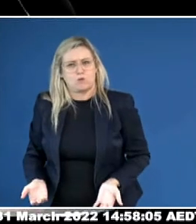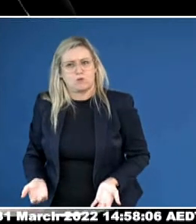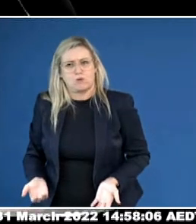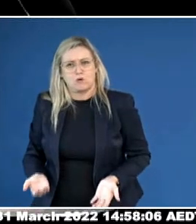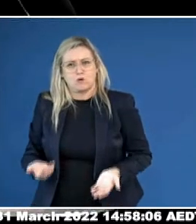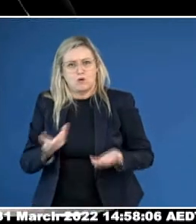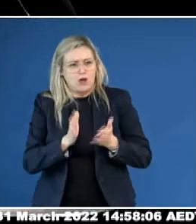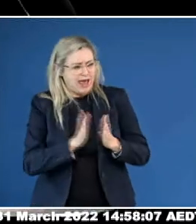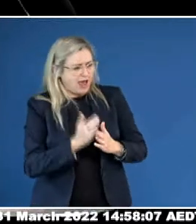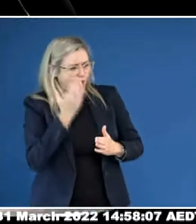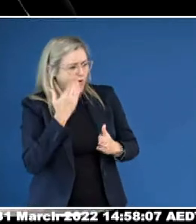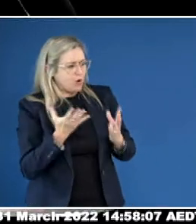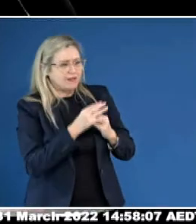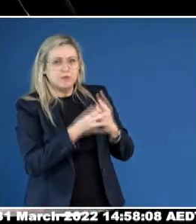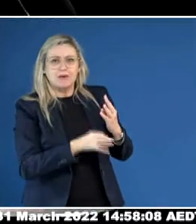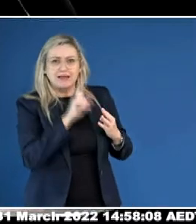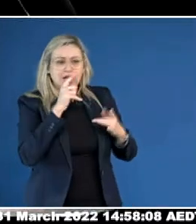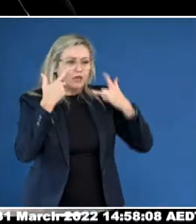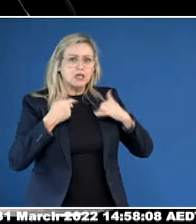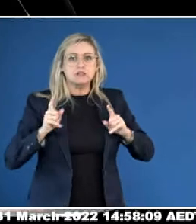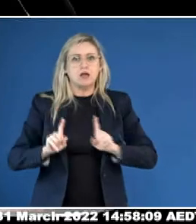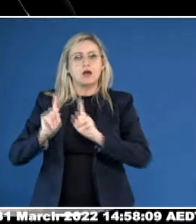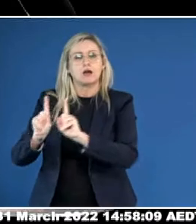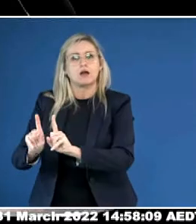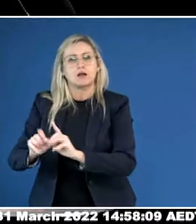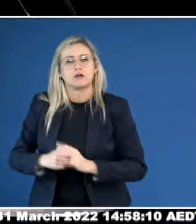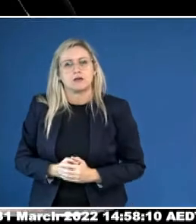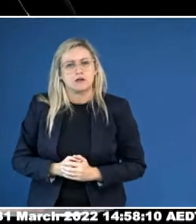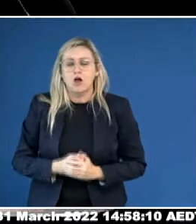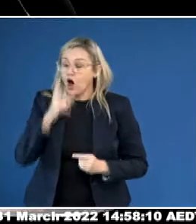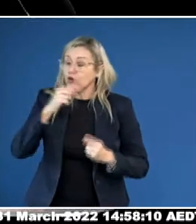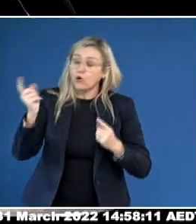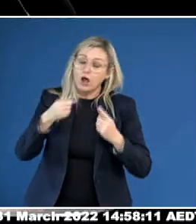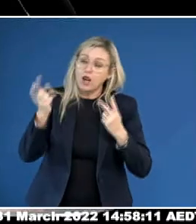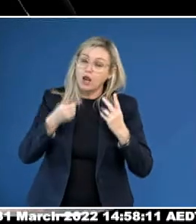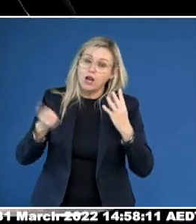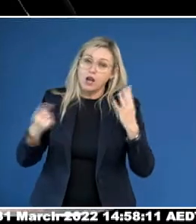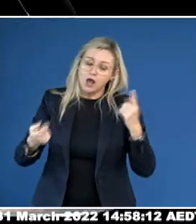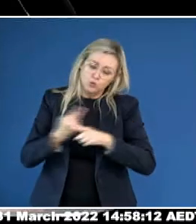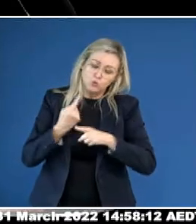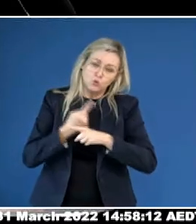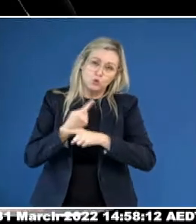capacity? So I could go on and on and on about this for an eternity, but it is